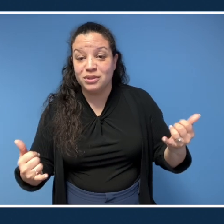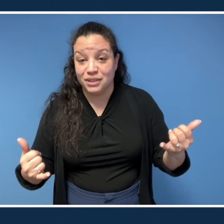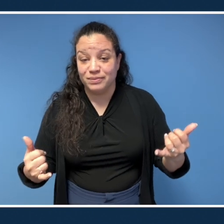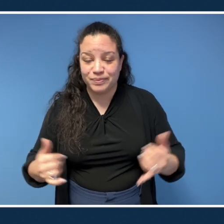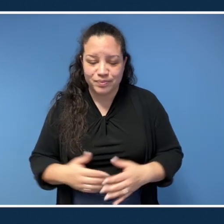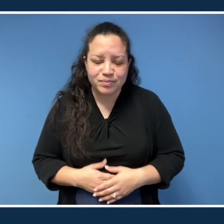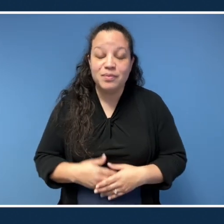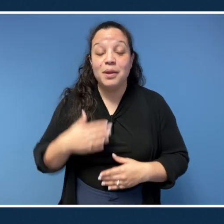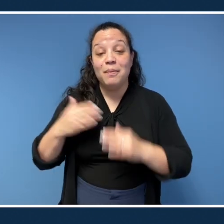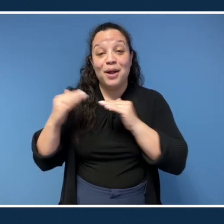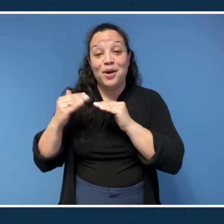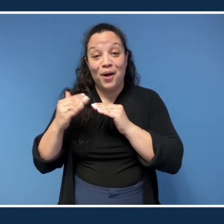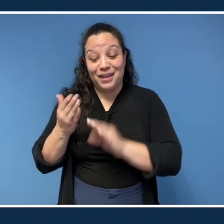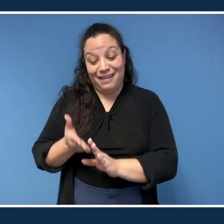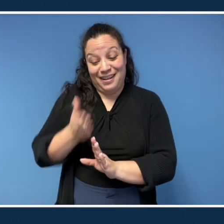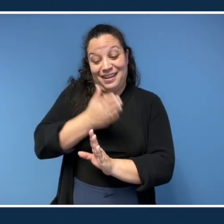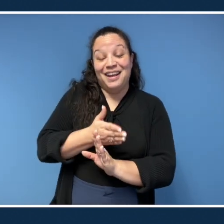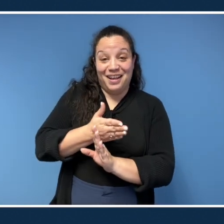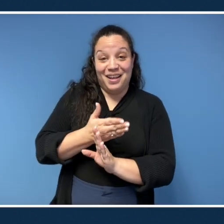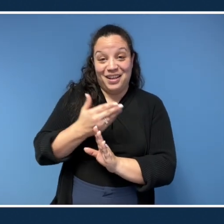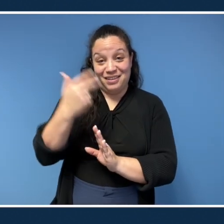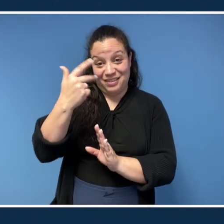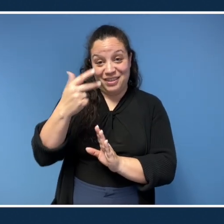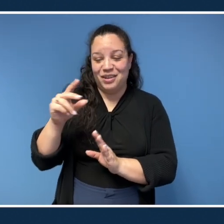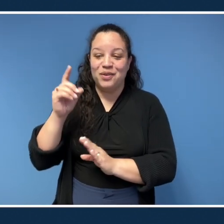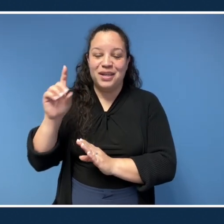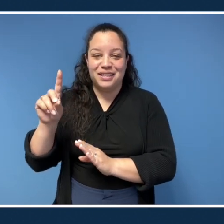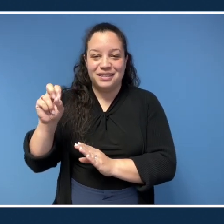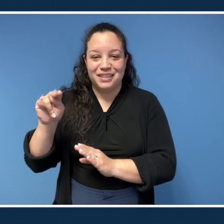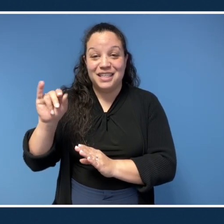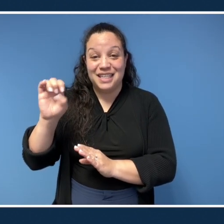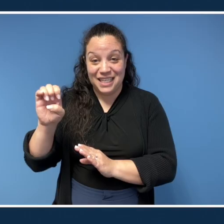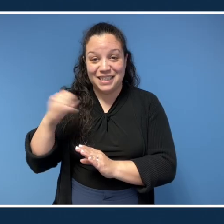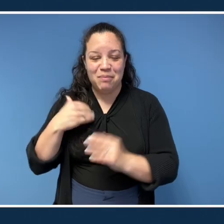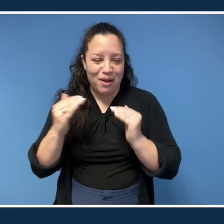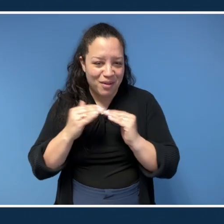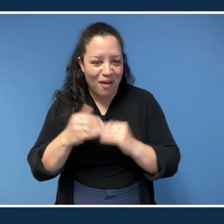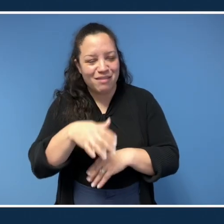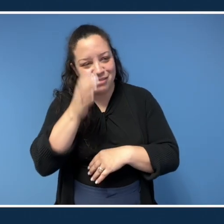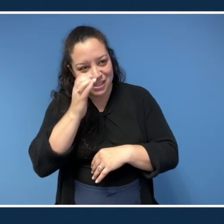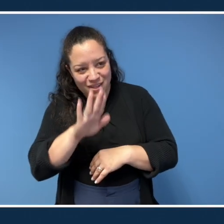And I know that my colleague Denise was before me as well too, and I listened to her episode and I thought it really did...